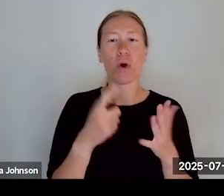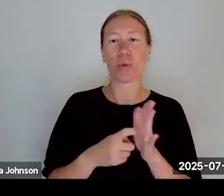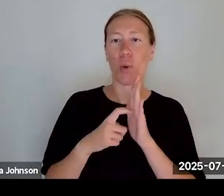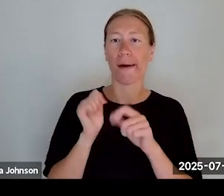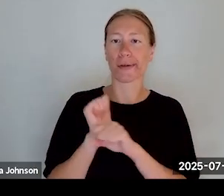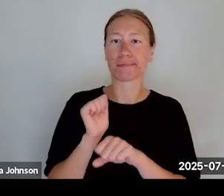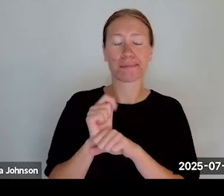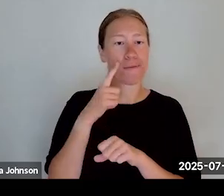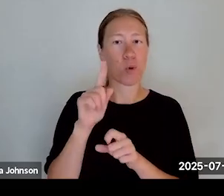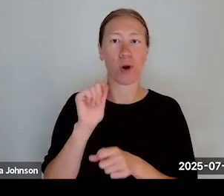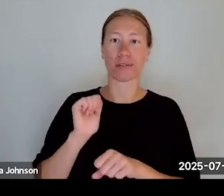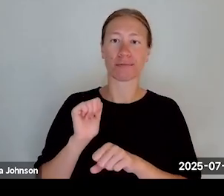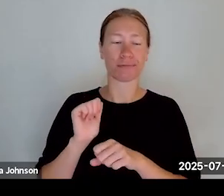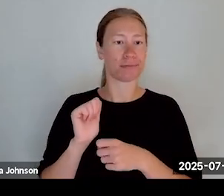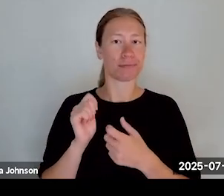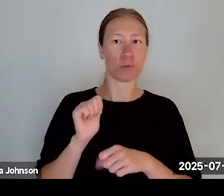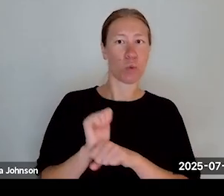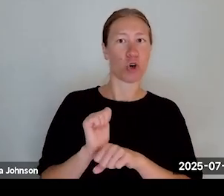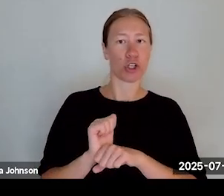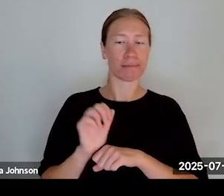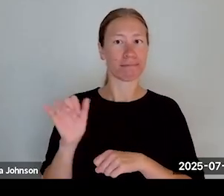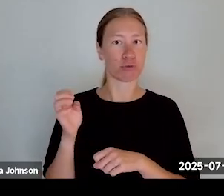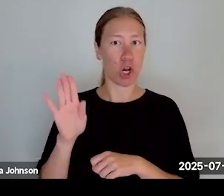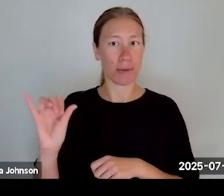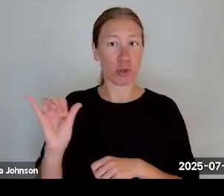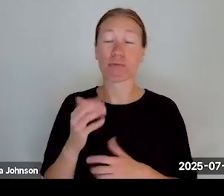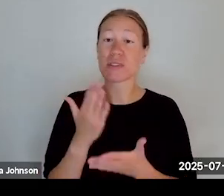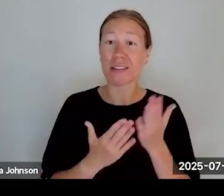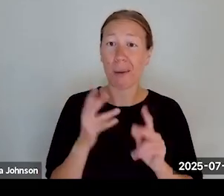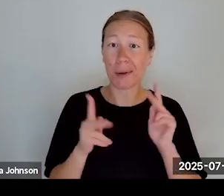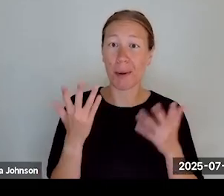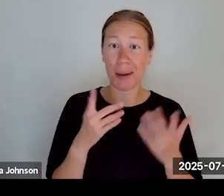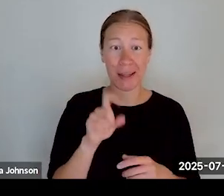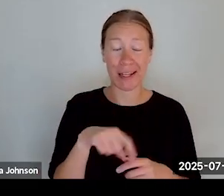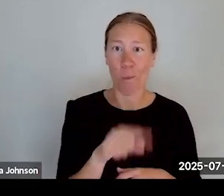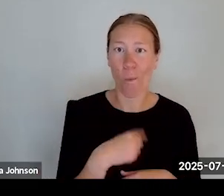For some people, they may need just one of these options. Others may need a combination of solutions